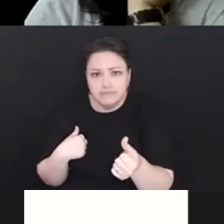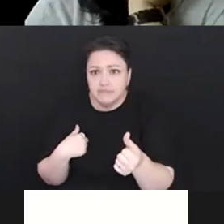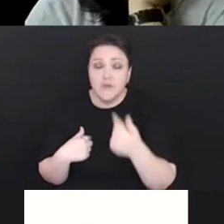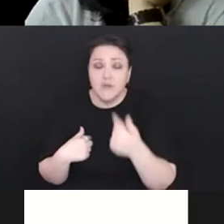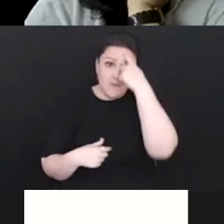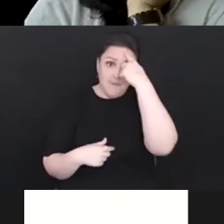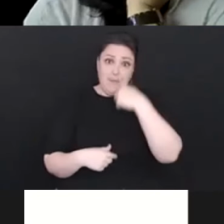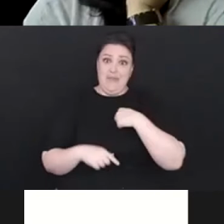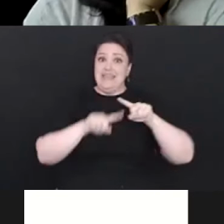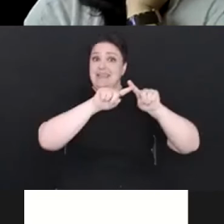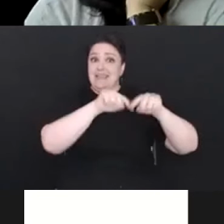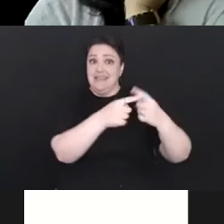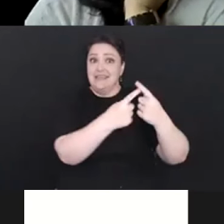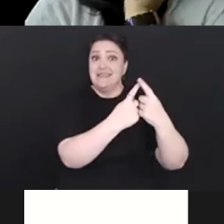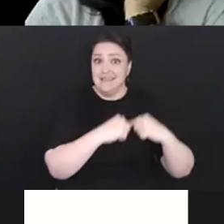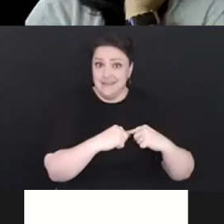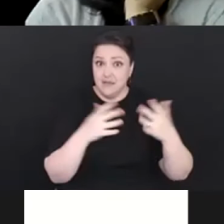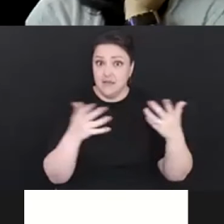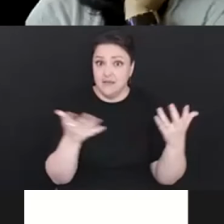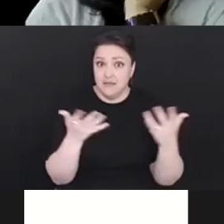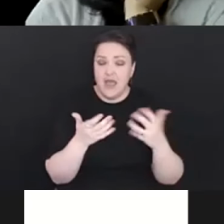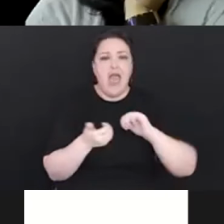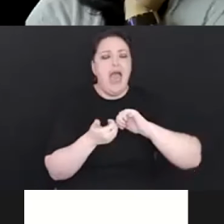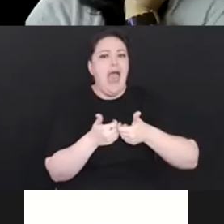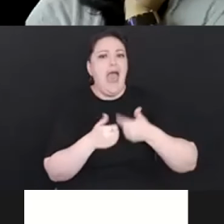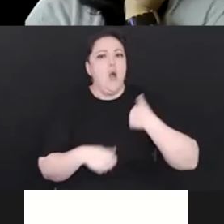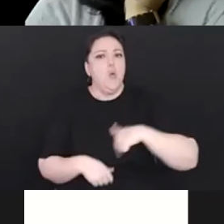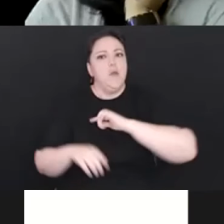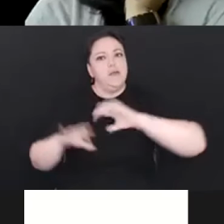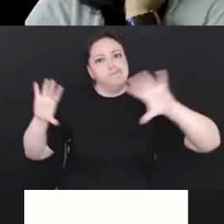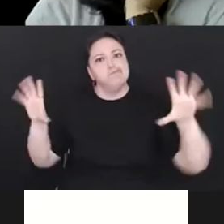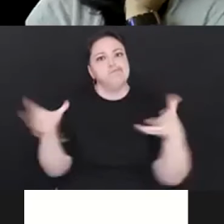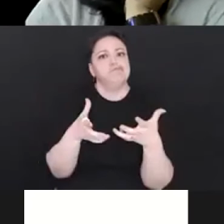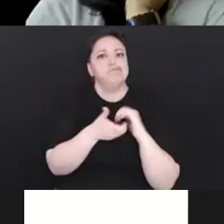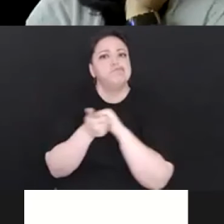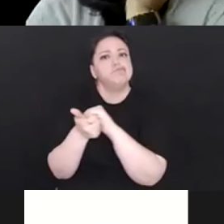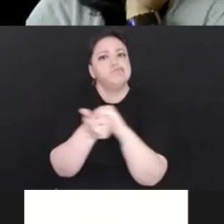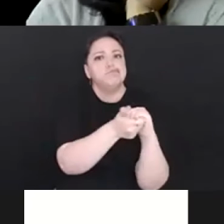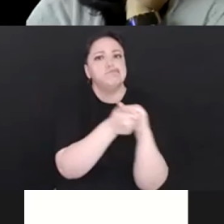is really about how can we all come together collectively to help each other and it's okay